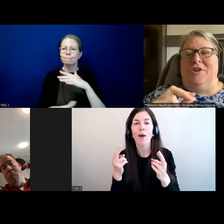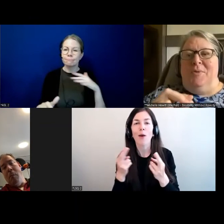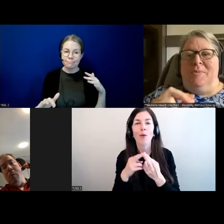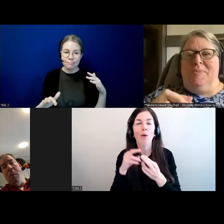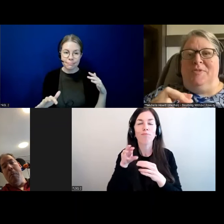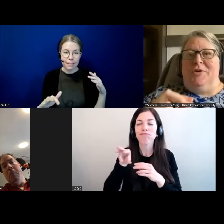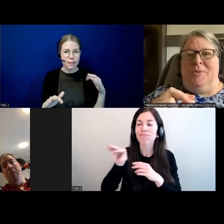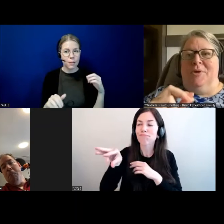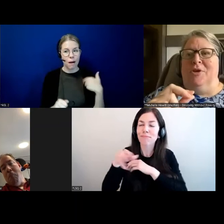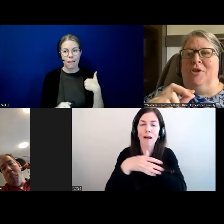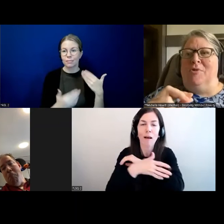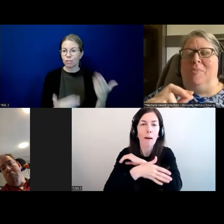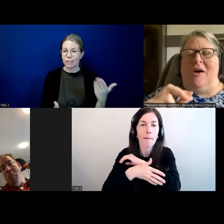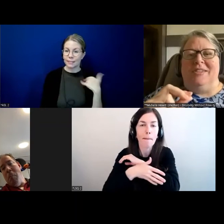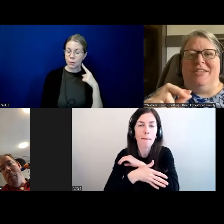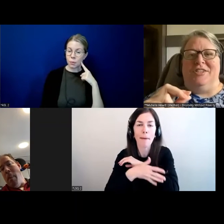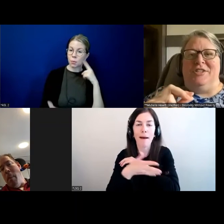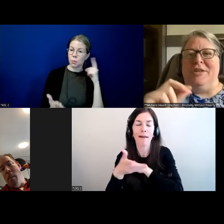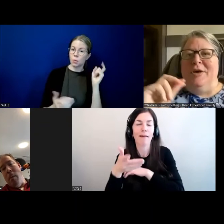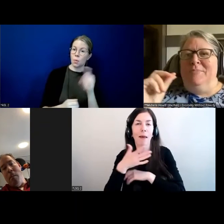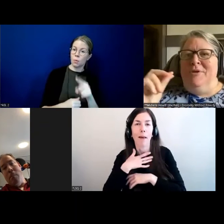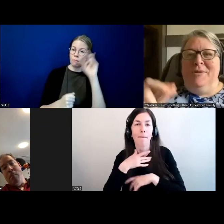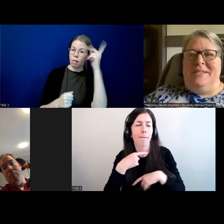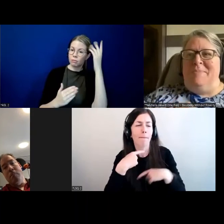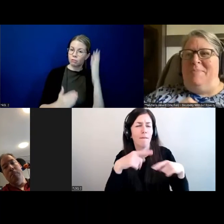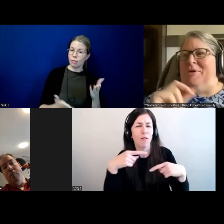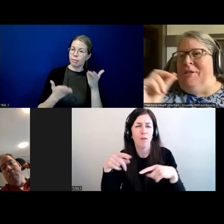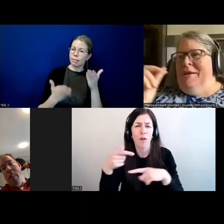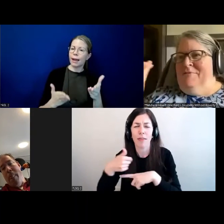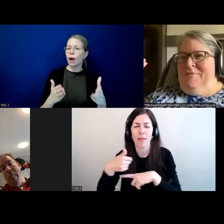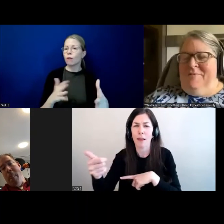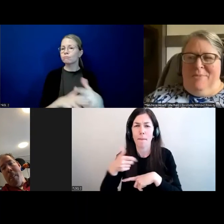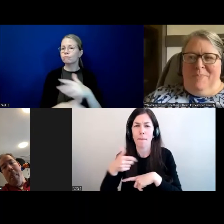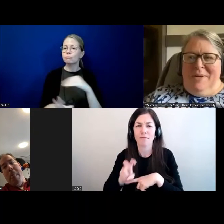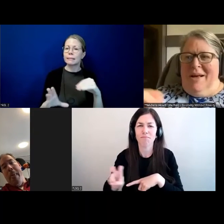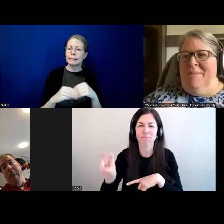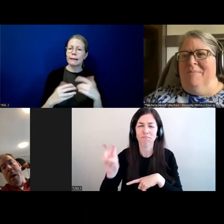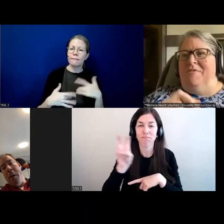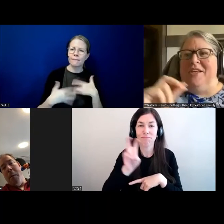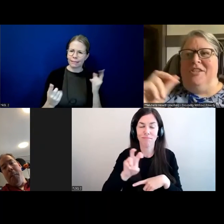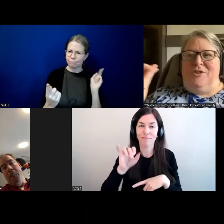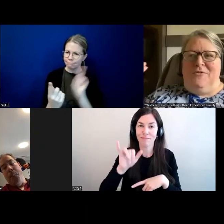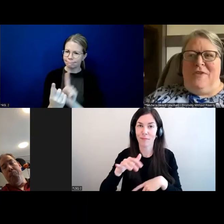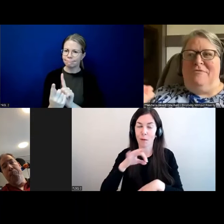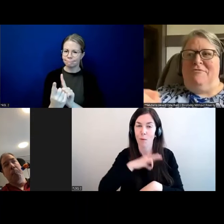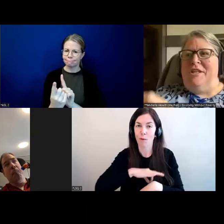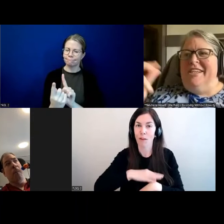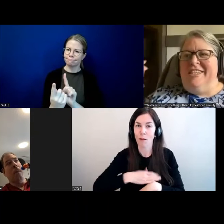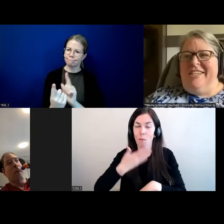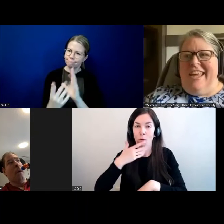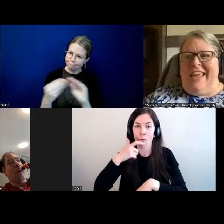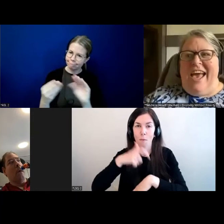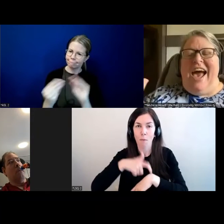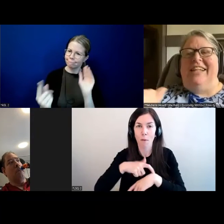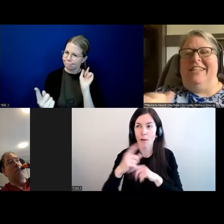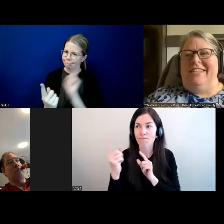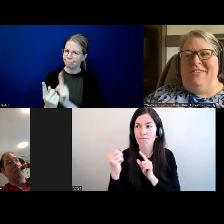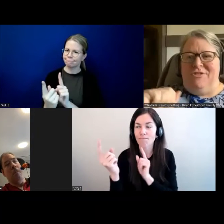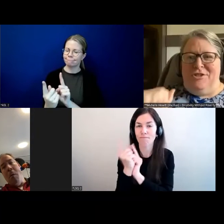THAN TO GO UP TO YOUR LOCAL POLITICIANS, MUNICIPAL, PROVINCIAL, FEDERAL, SHAKE THEIR HANDS,